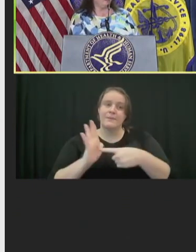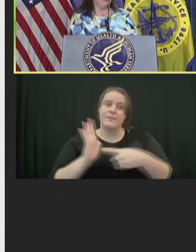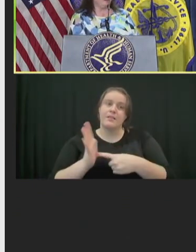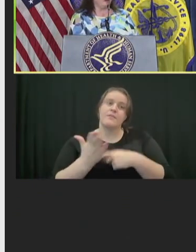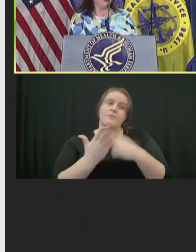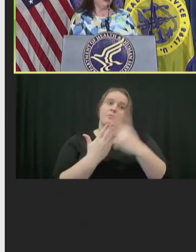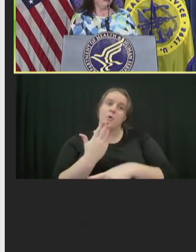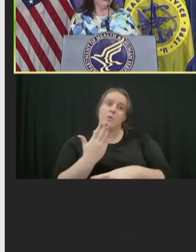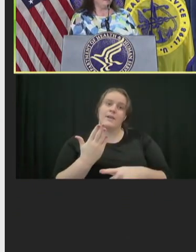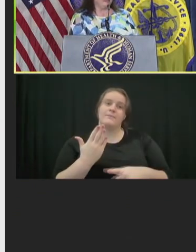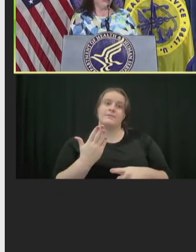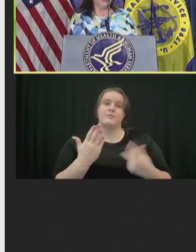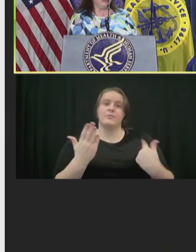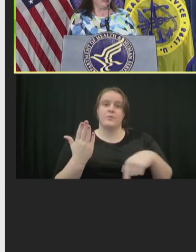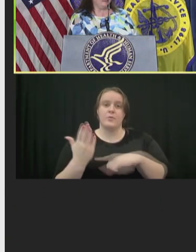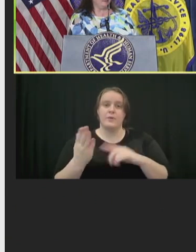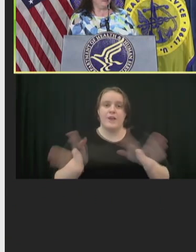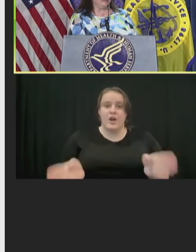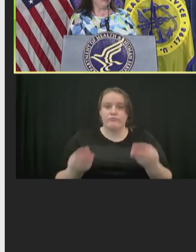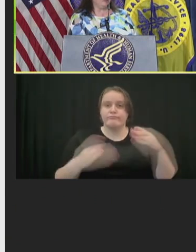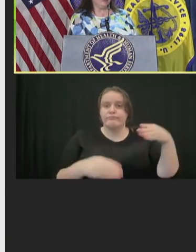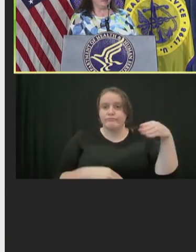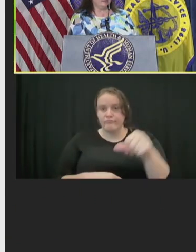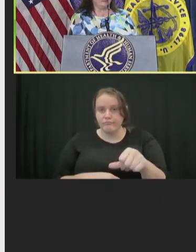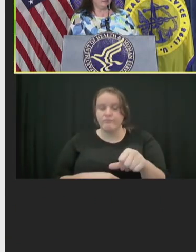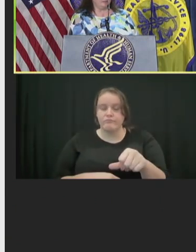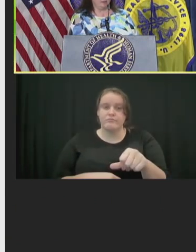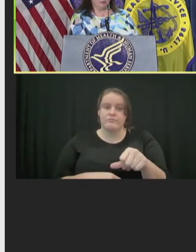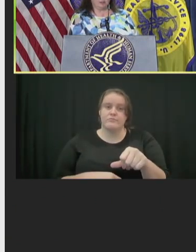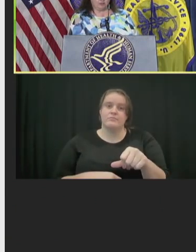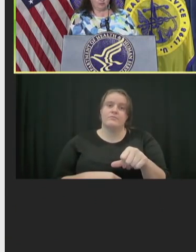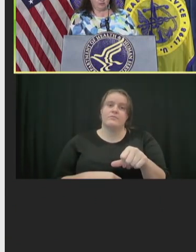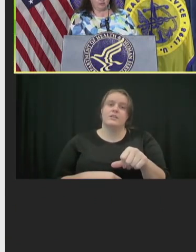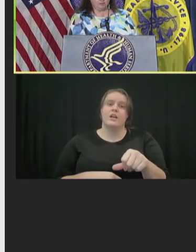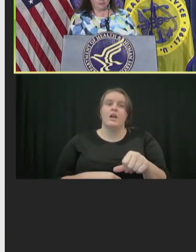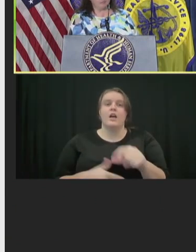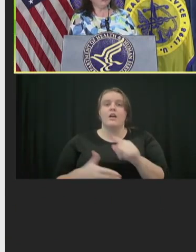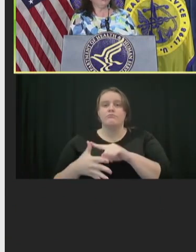are funding and some of the great lessons that we learned. So, the Dr. Peter Centre,